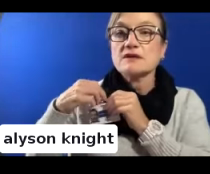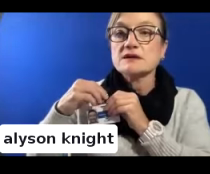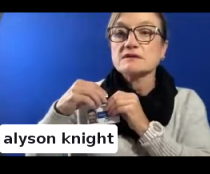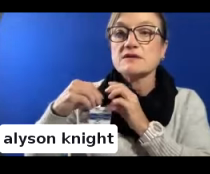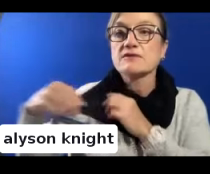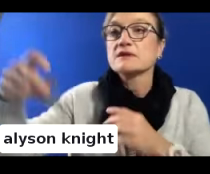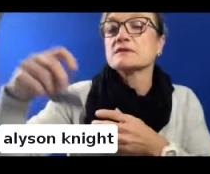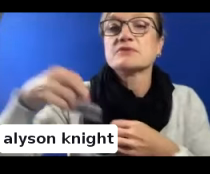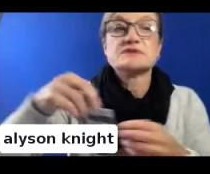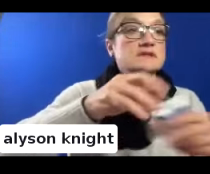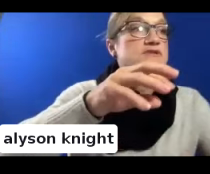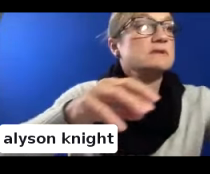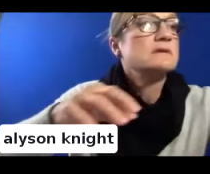I think I'll take this off for this presentation.